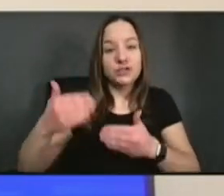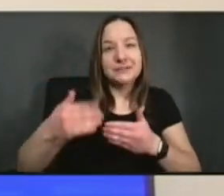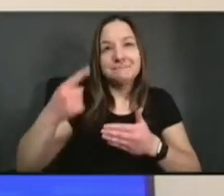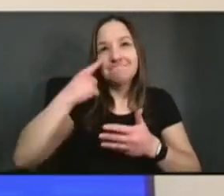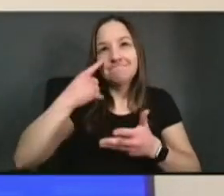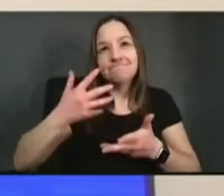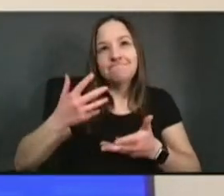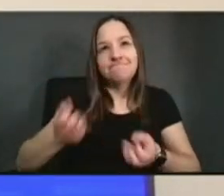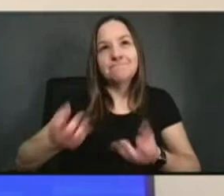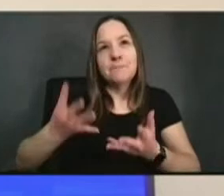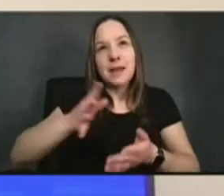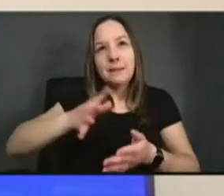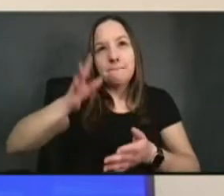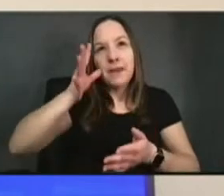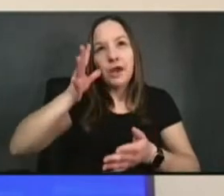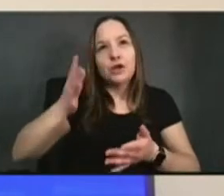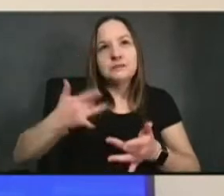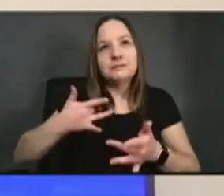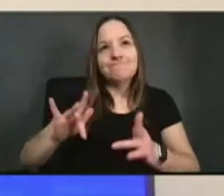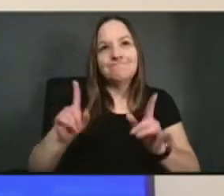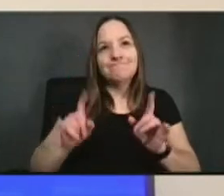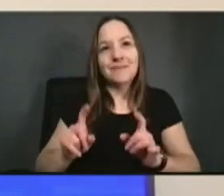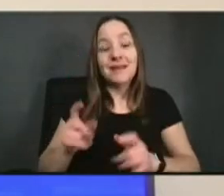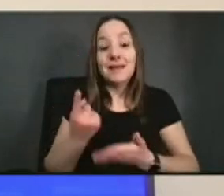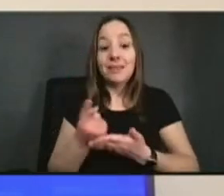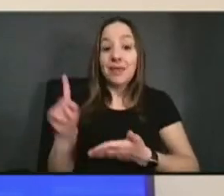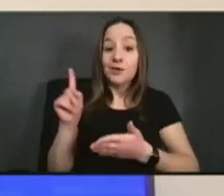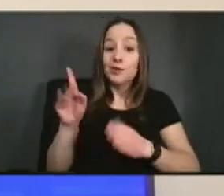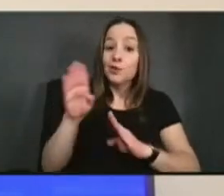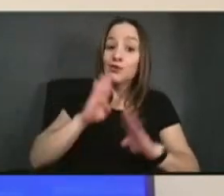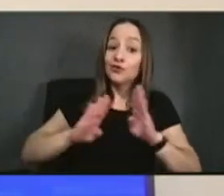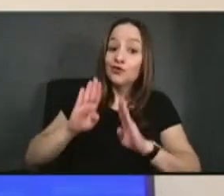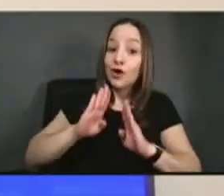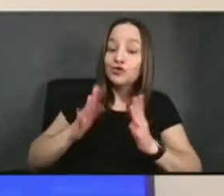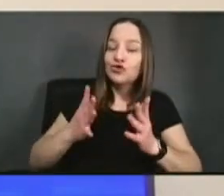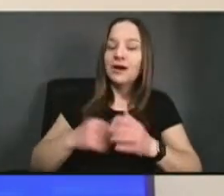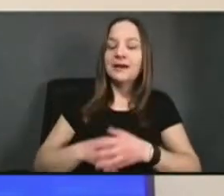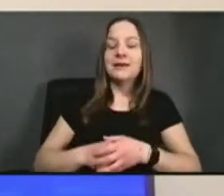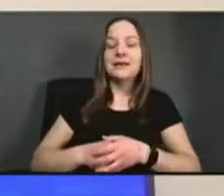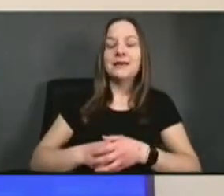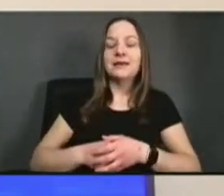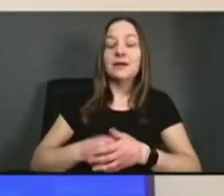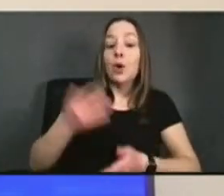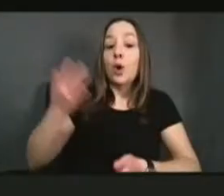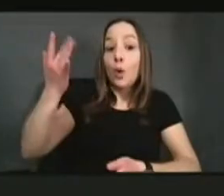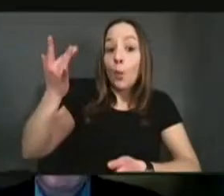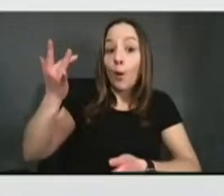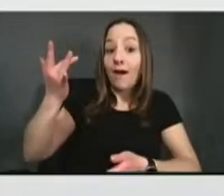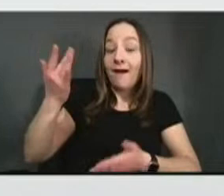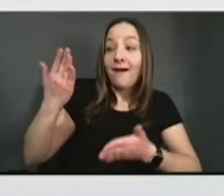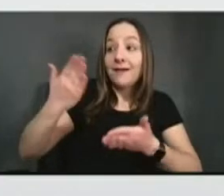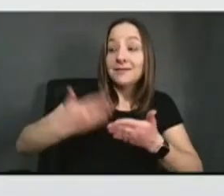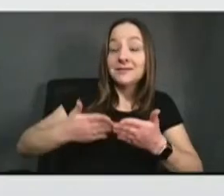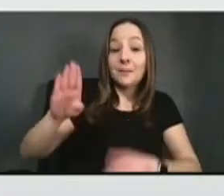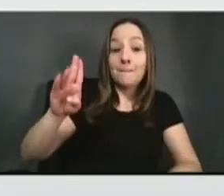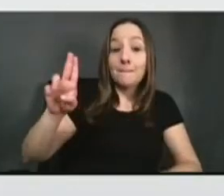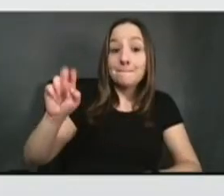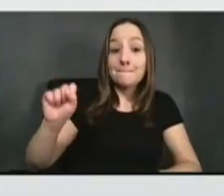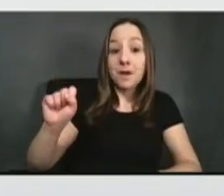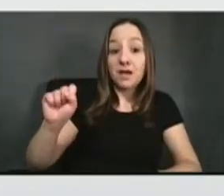question next that I think a lot of our parents asked. It was frustrating. Last week as we